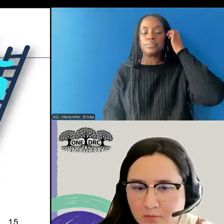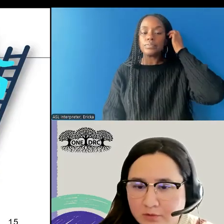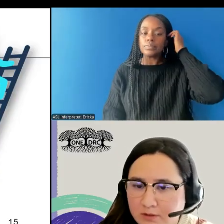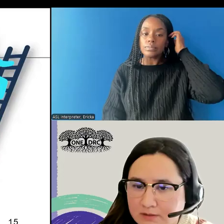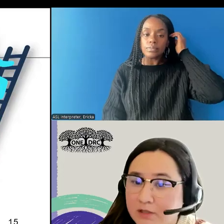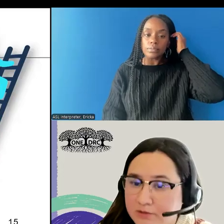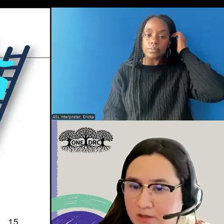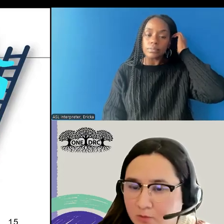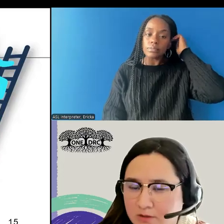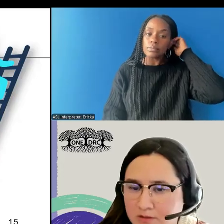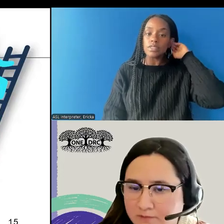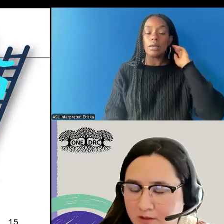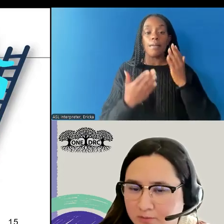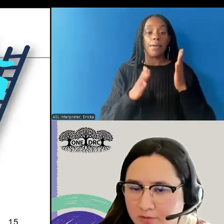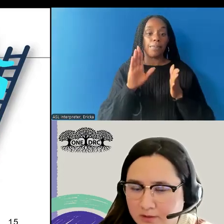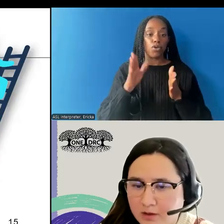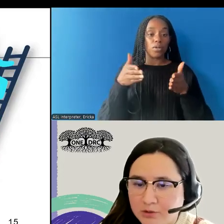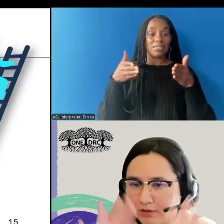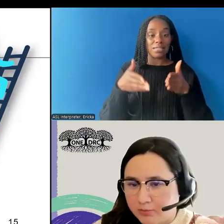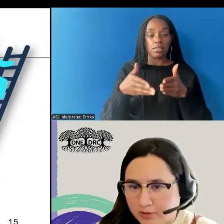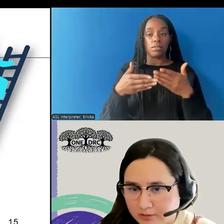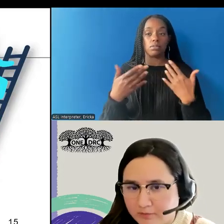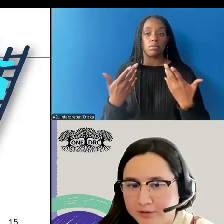or the skills that you want to develop under the umbrella of art.